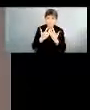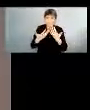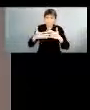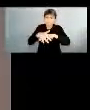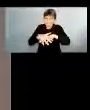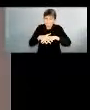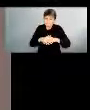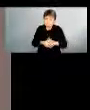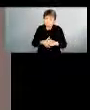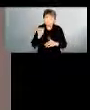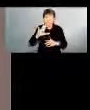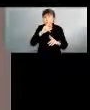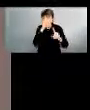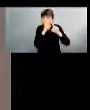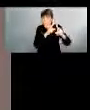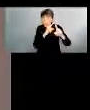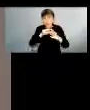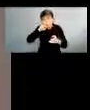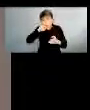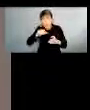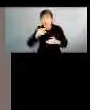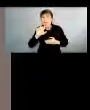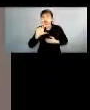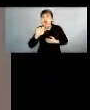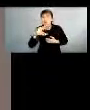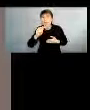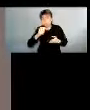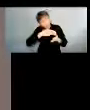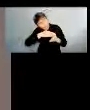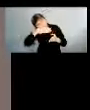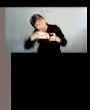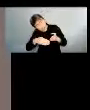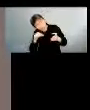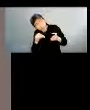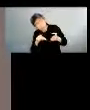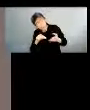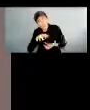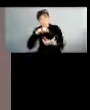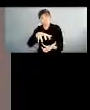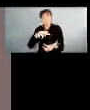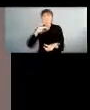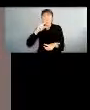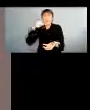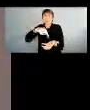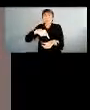the artistic output, then tell us what artistic success means to you. If the goal of the project